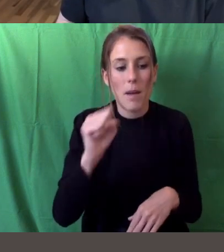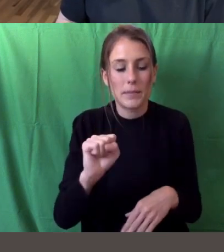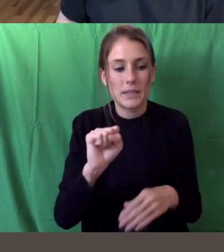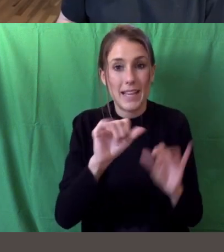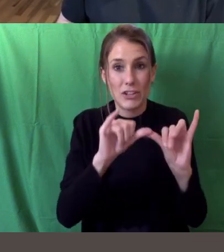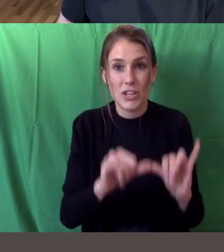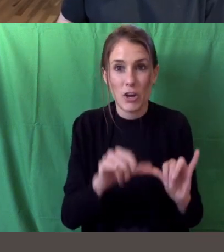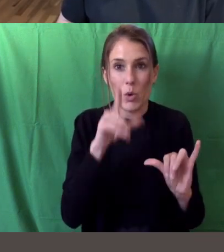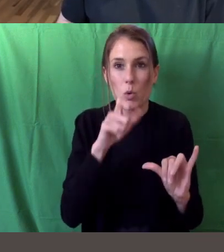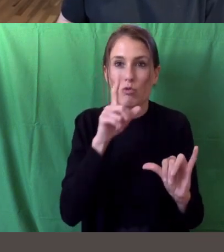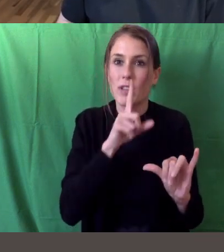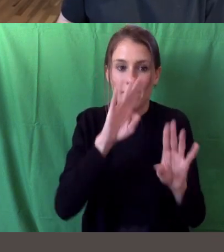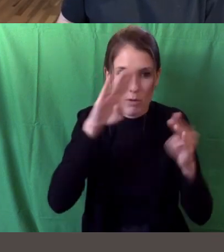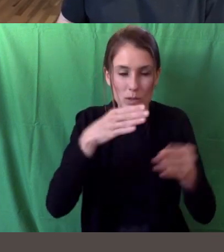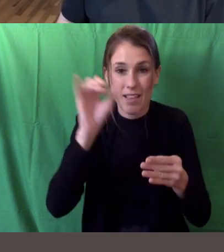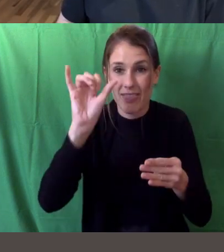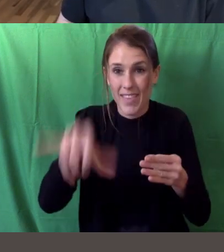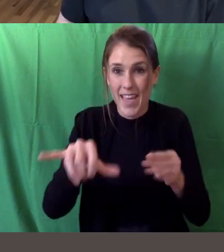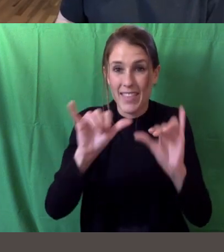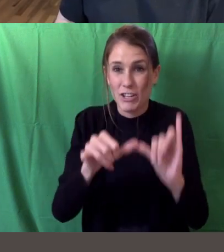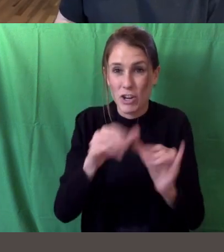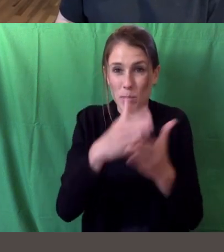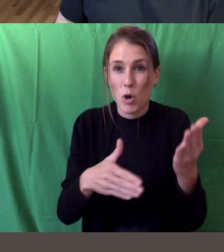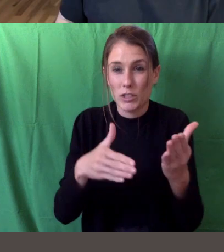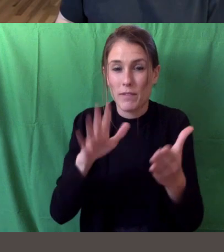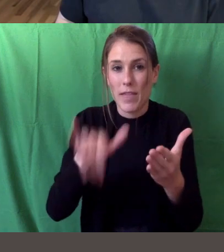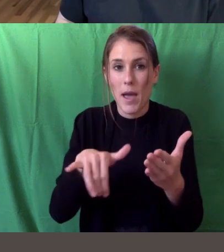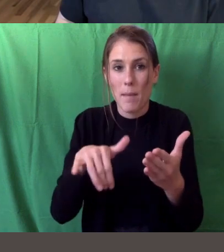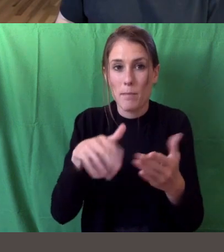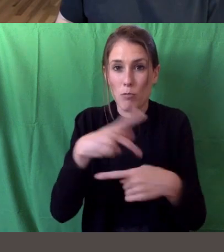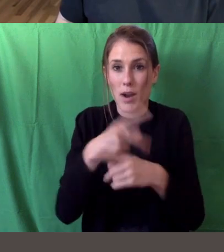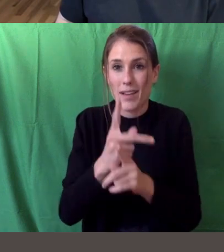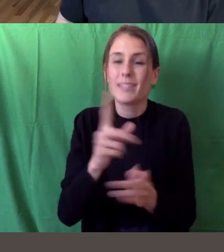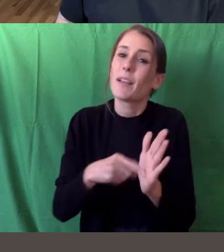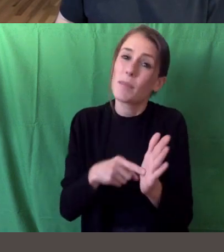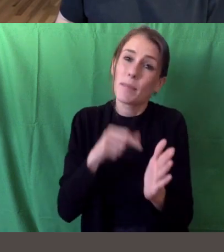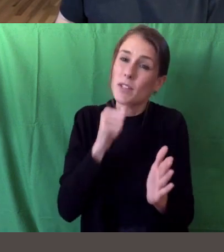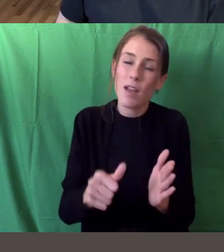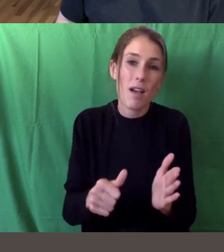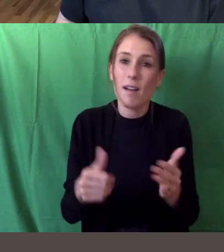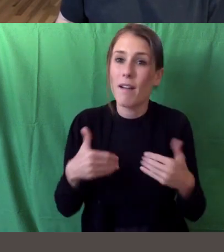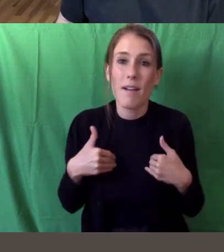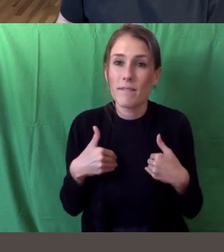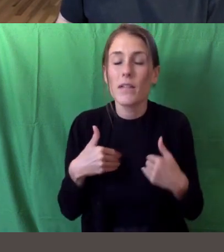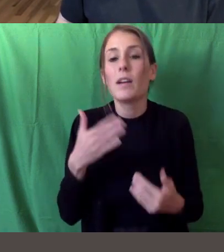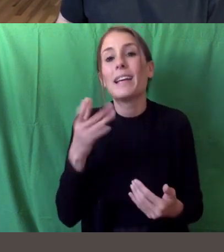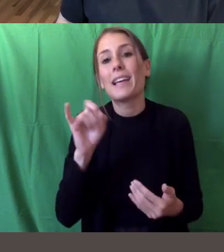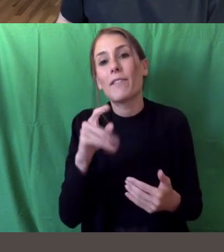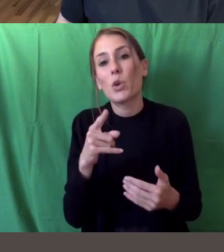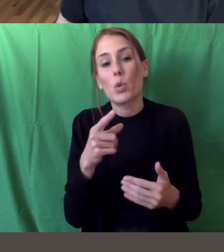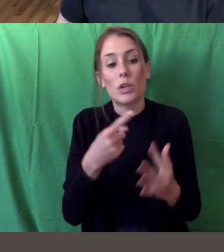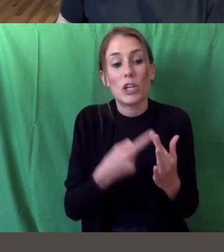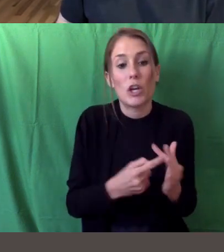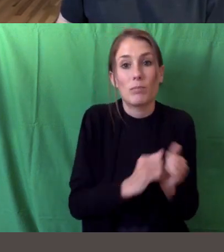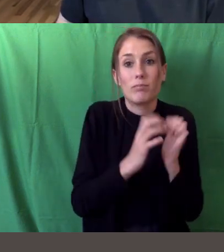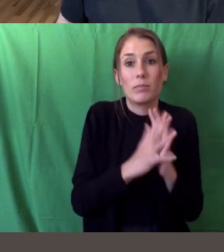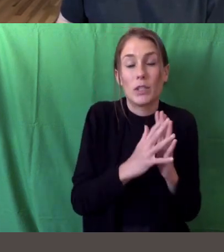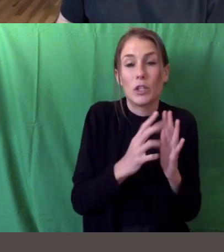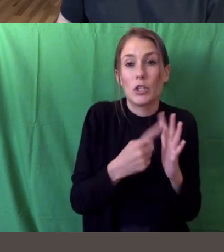all the engineering system bits of the product, but sometimes that's not the case. If you're at a startup or smaller business, you might not have that dedicated person,